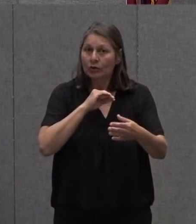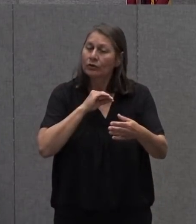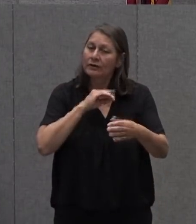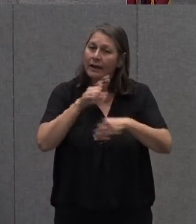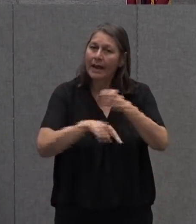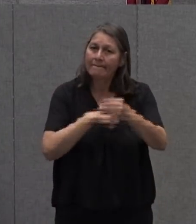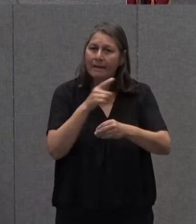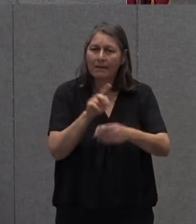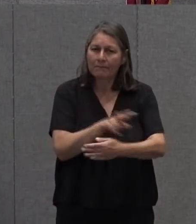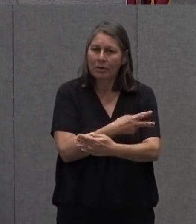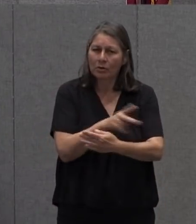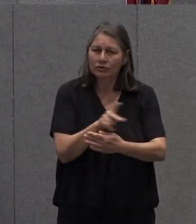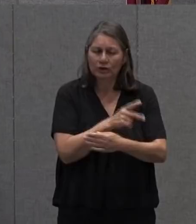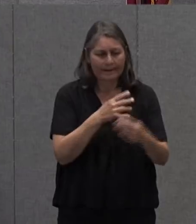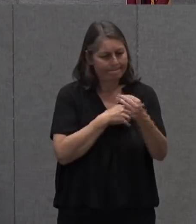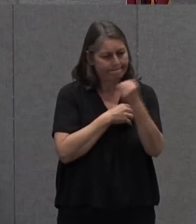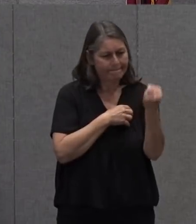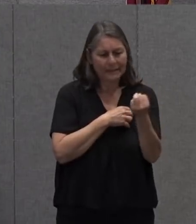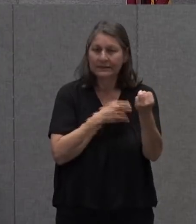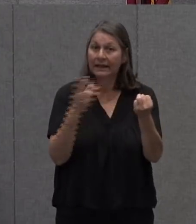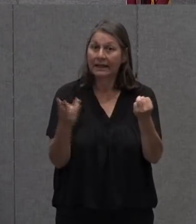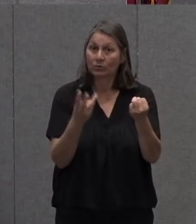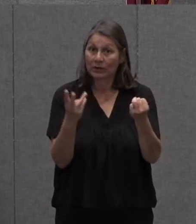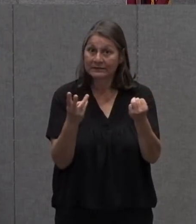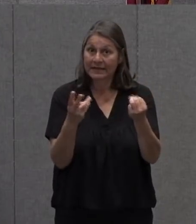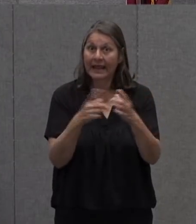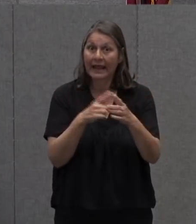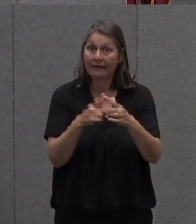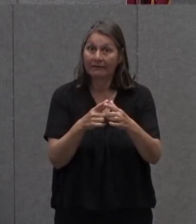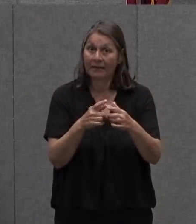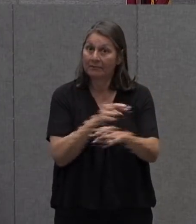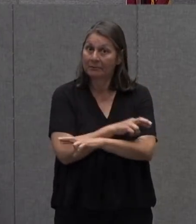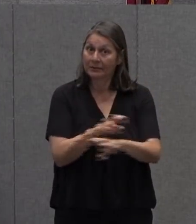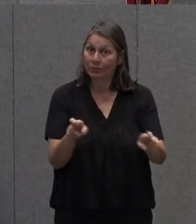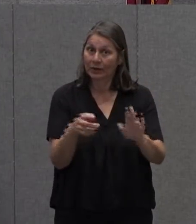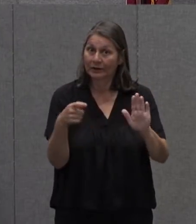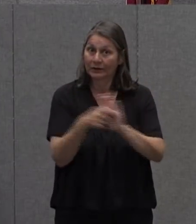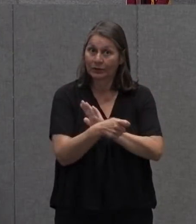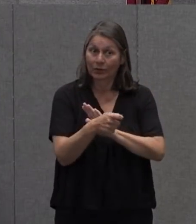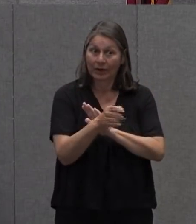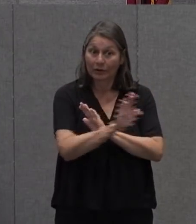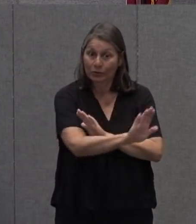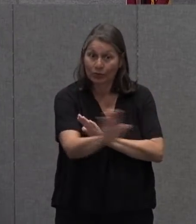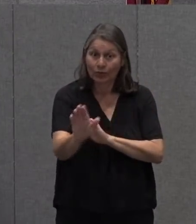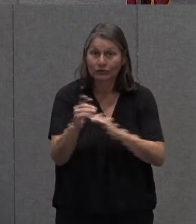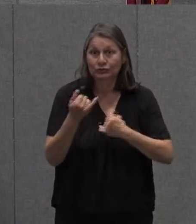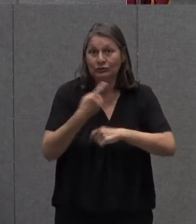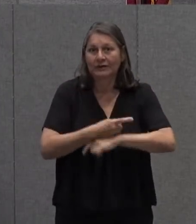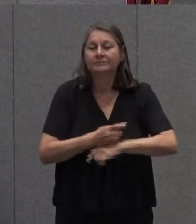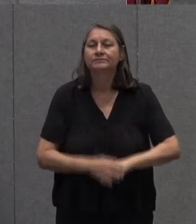And then we're gonna get you ready to write your own today. All right, everybody ready? Here we go.